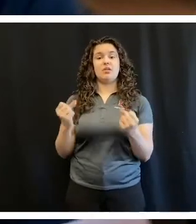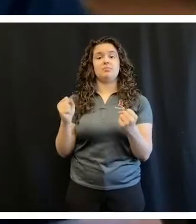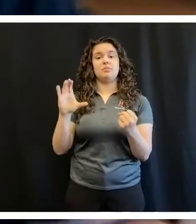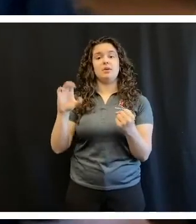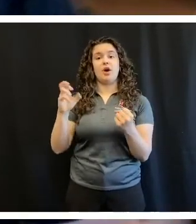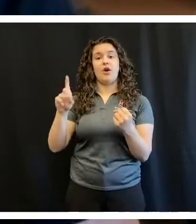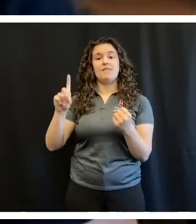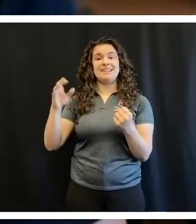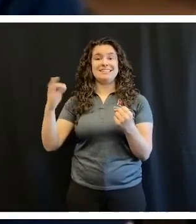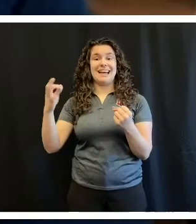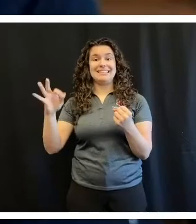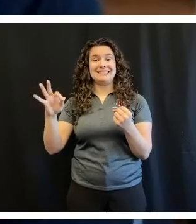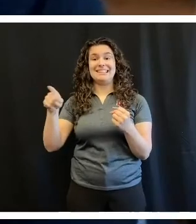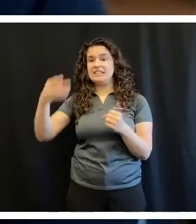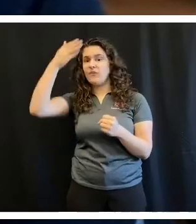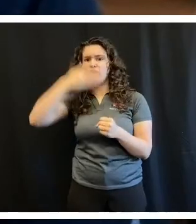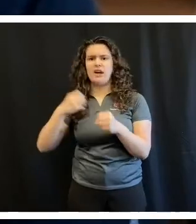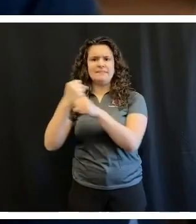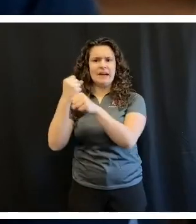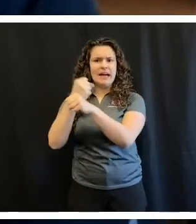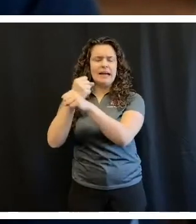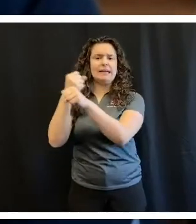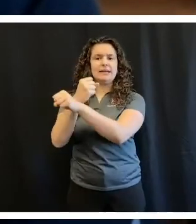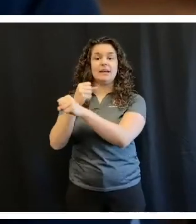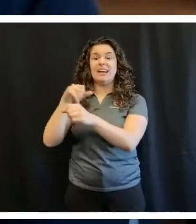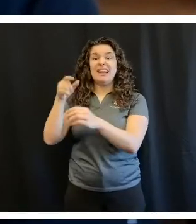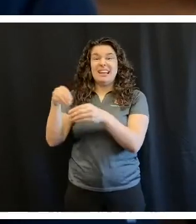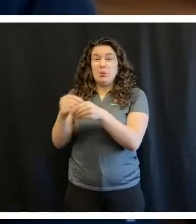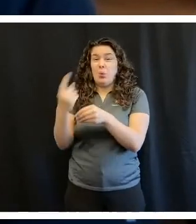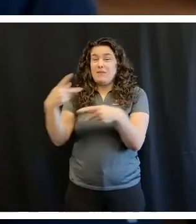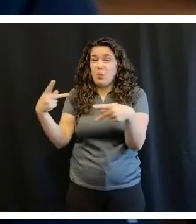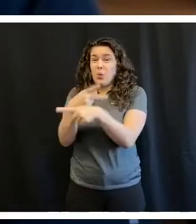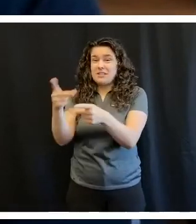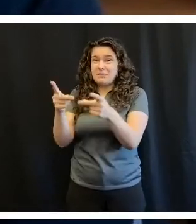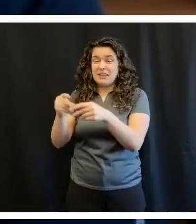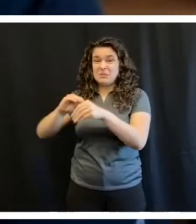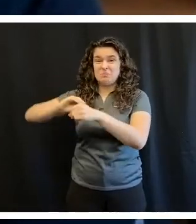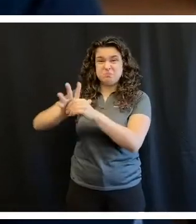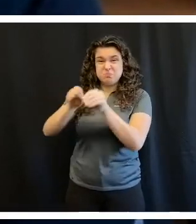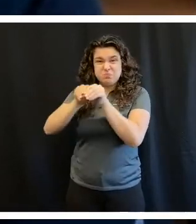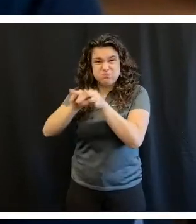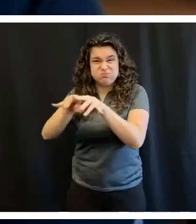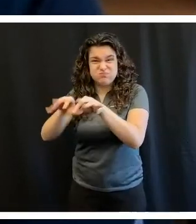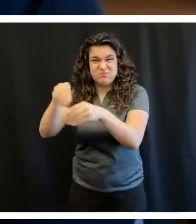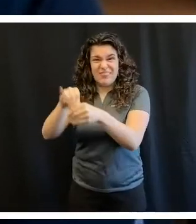of the most impacted areas of the country. And so Hip Hop Public Health is looking at